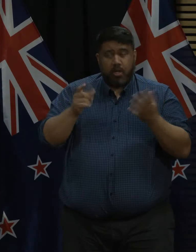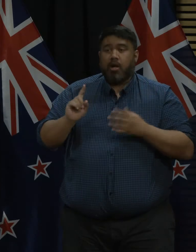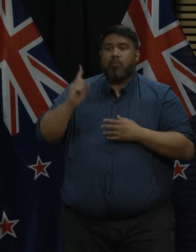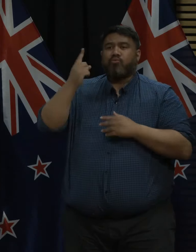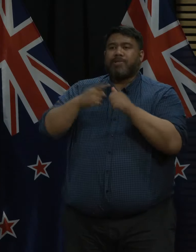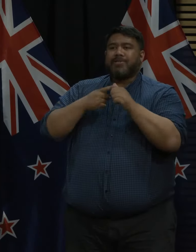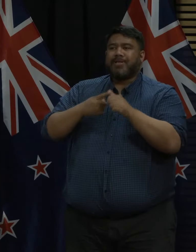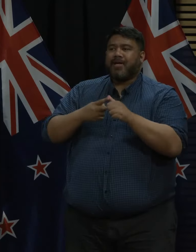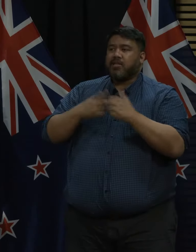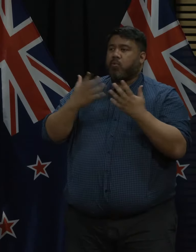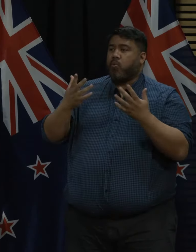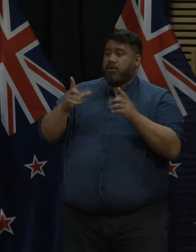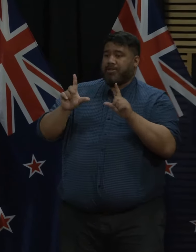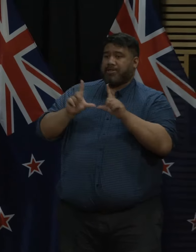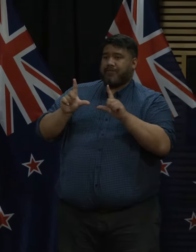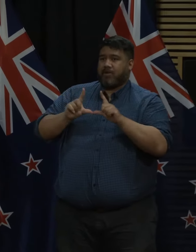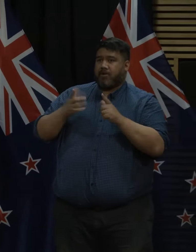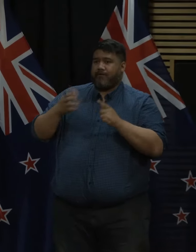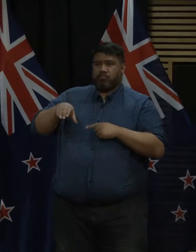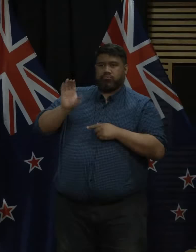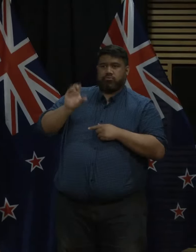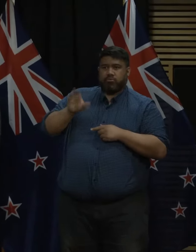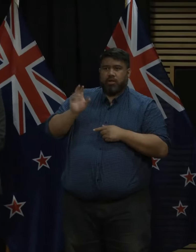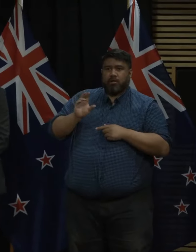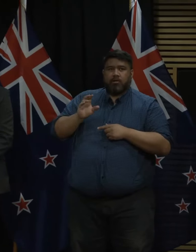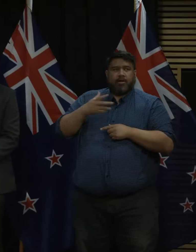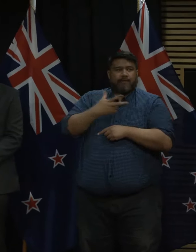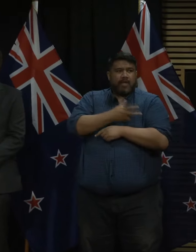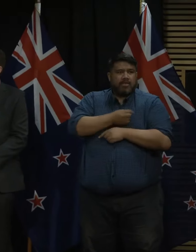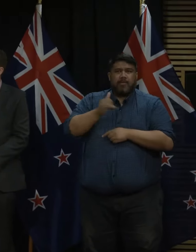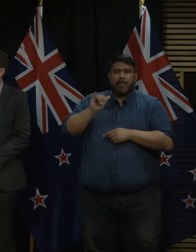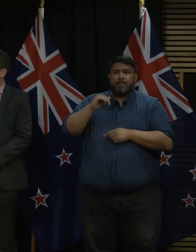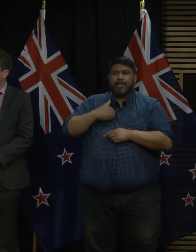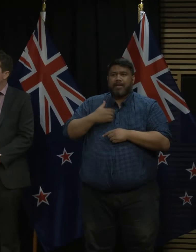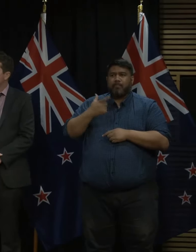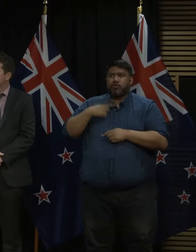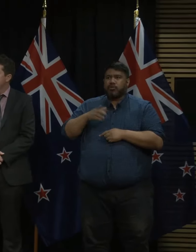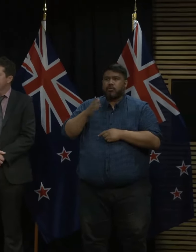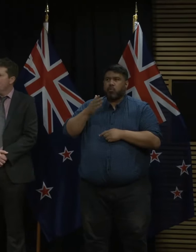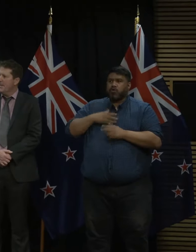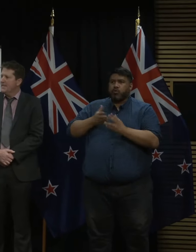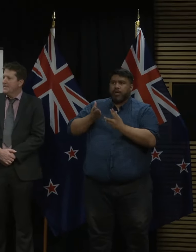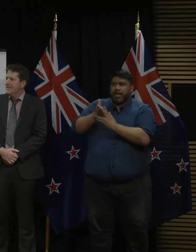expecting on this when it rolls out?